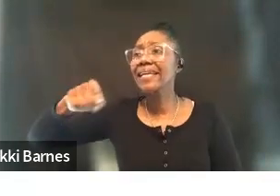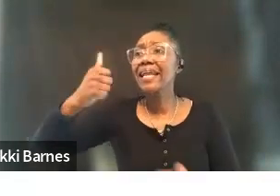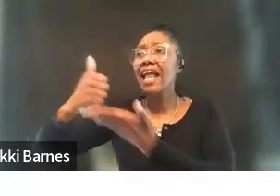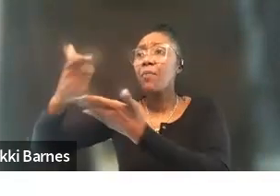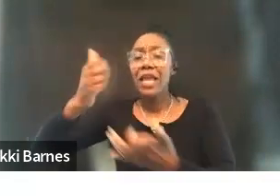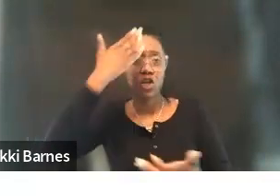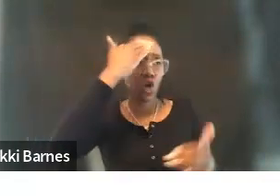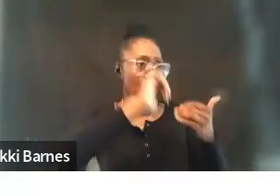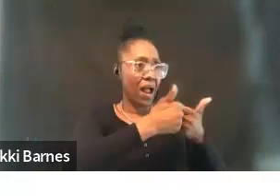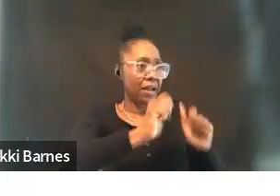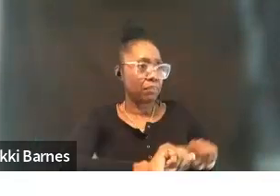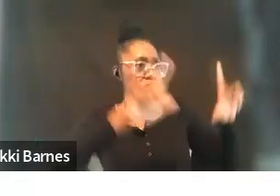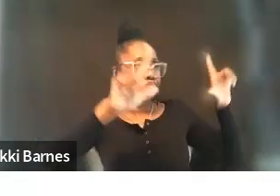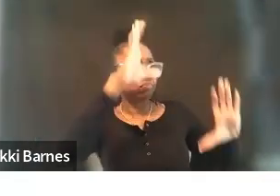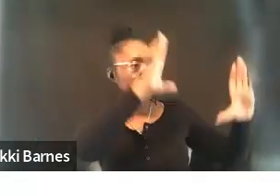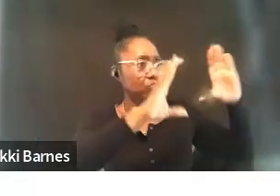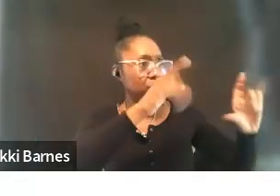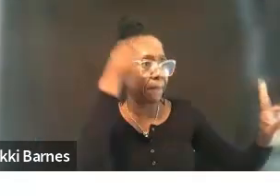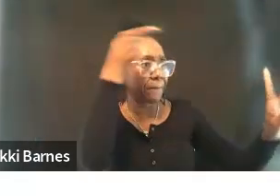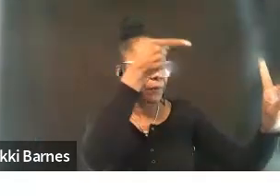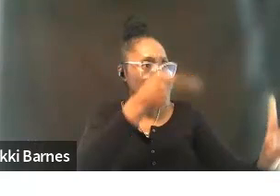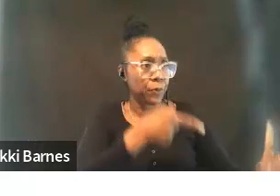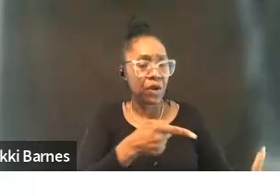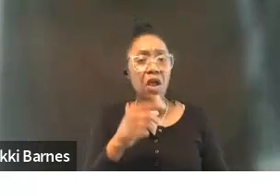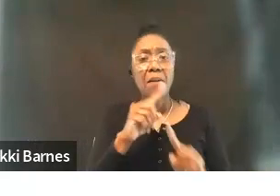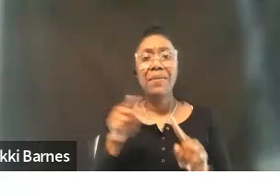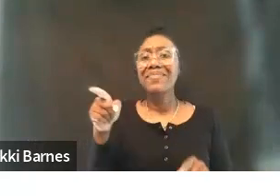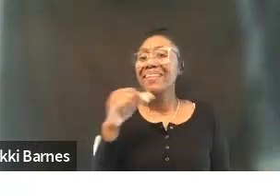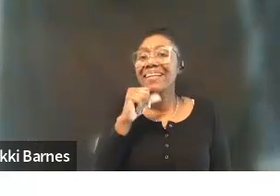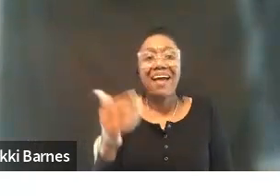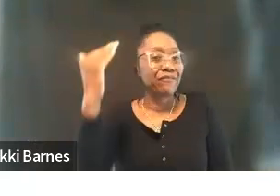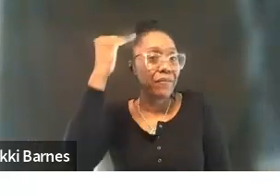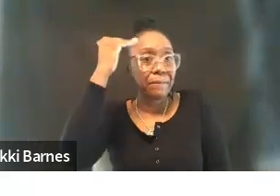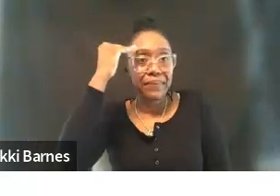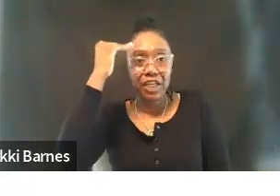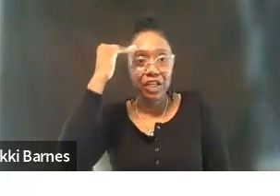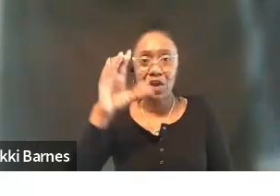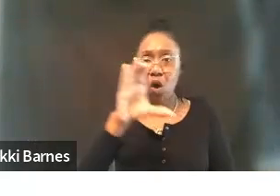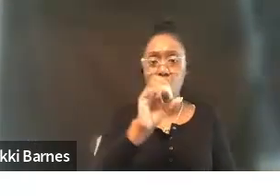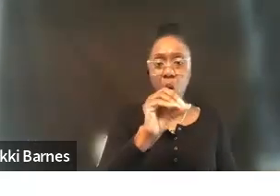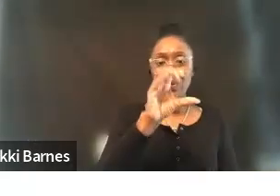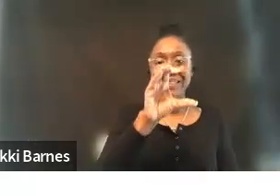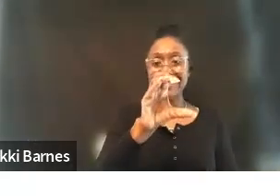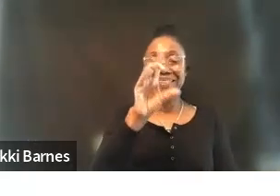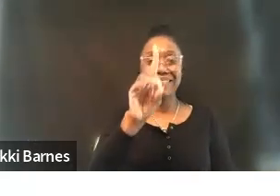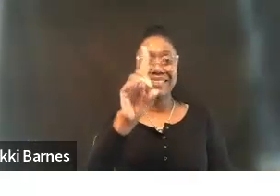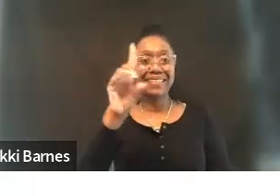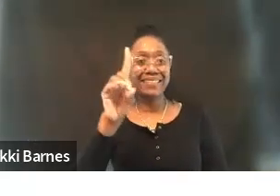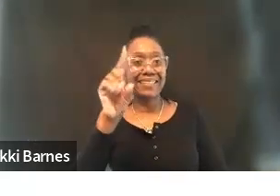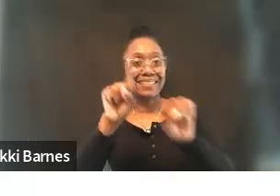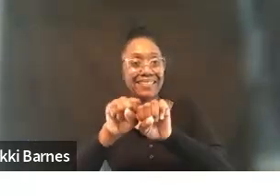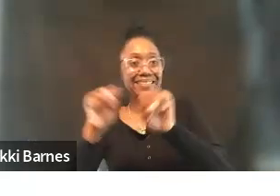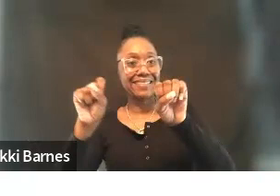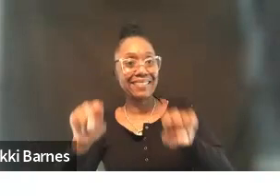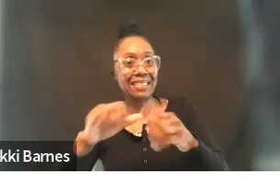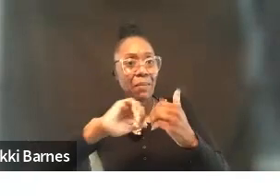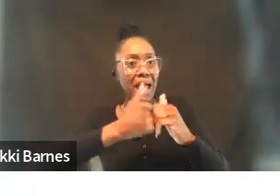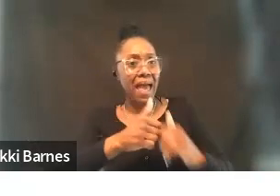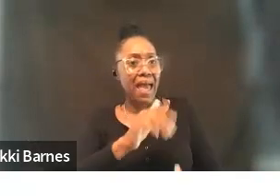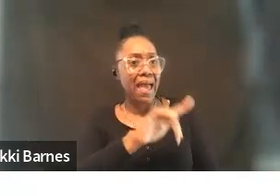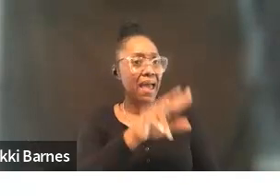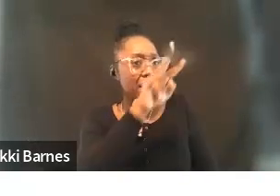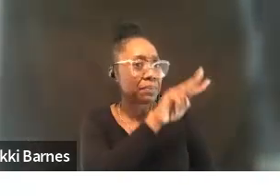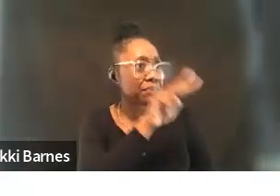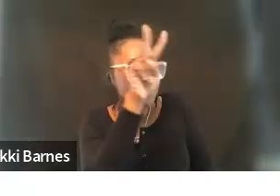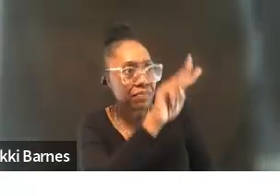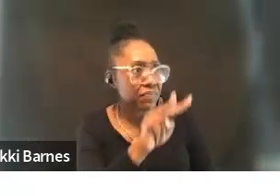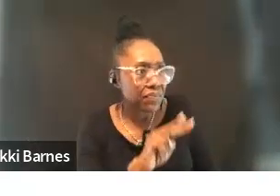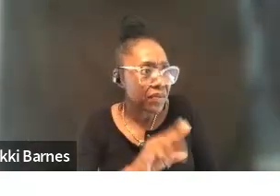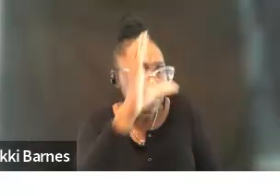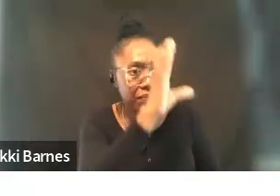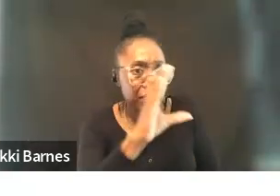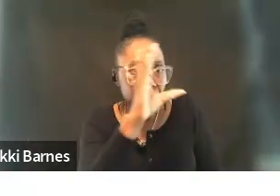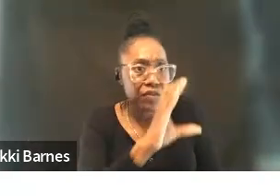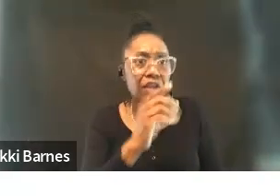Not quite understanding is or not being as familiar with the OCD system. And the breakdown then became even further with the involvement of the managed care organization.